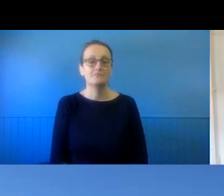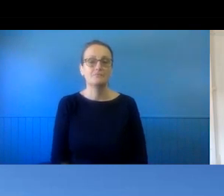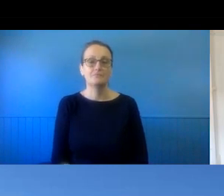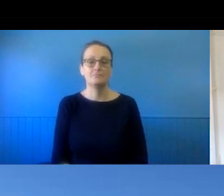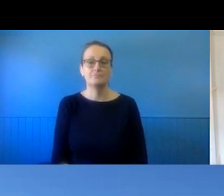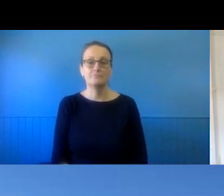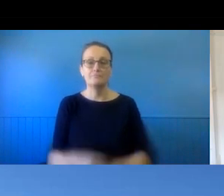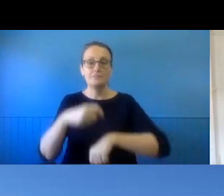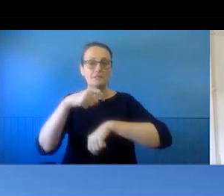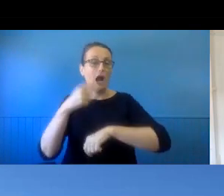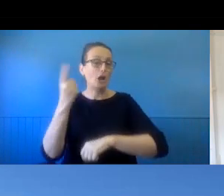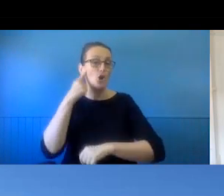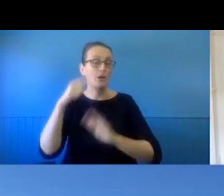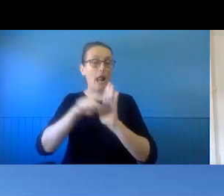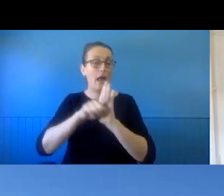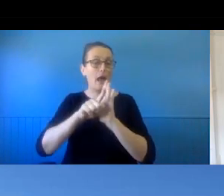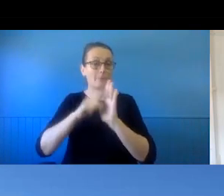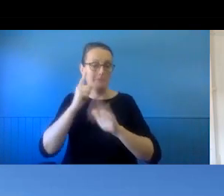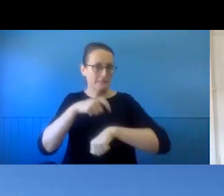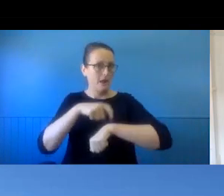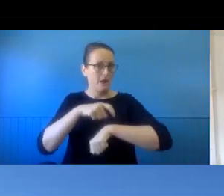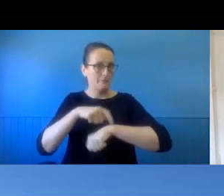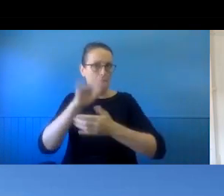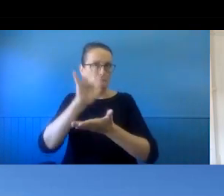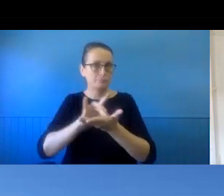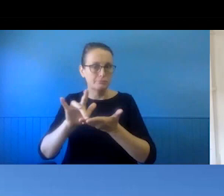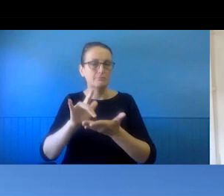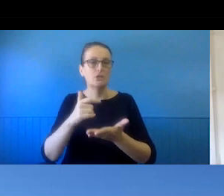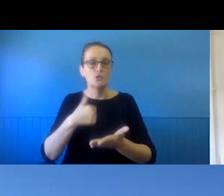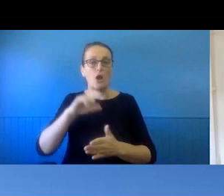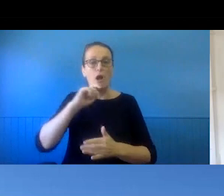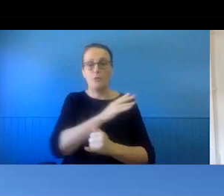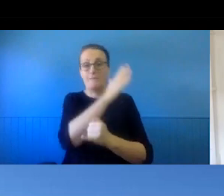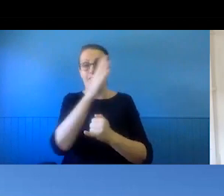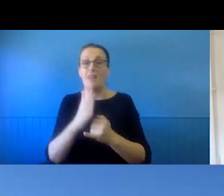we're getting towards our time boundary. I'll take you to the final